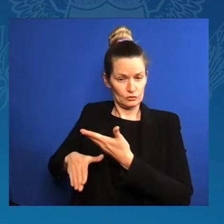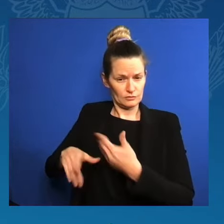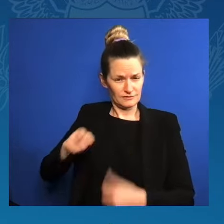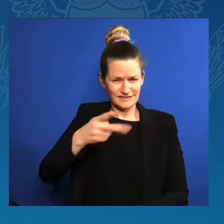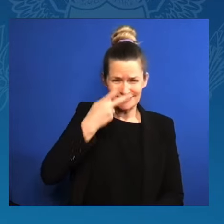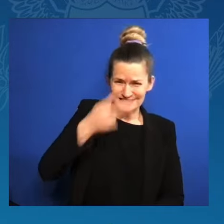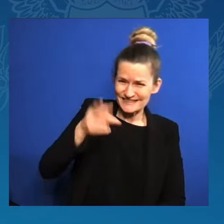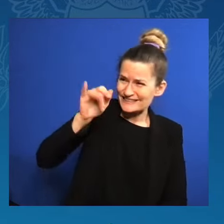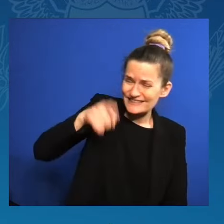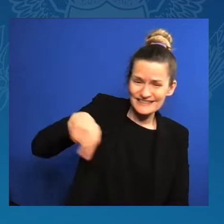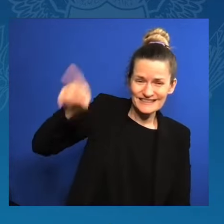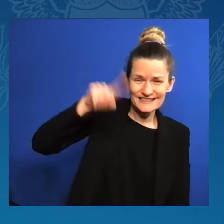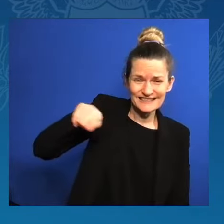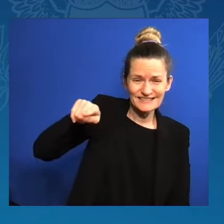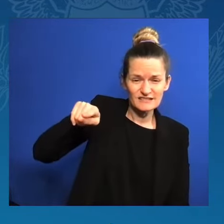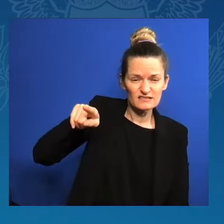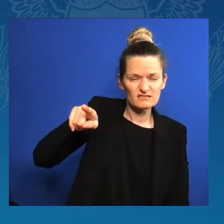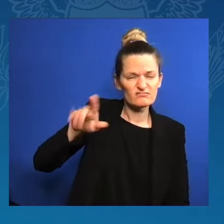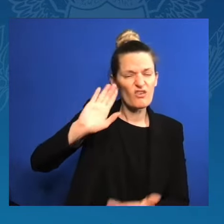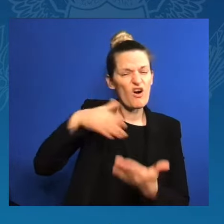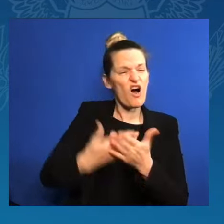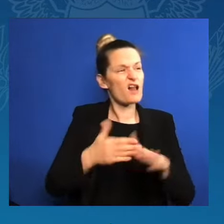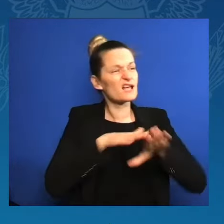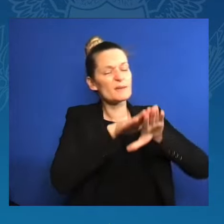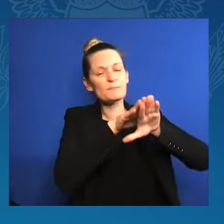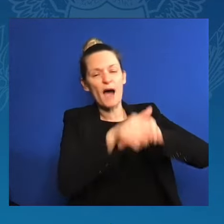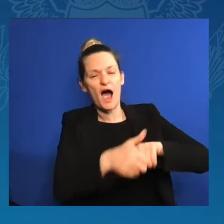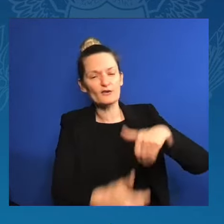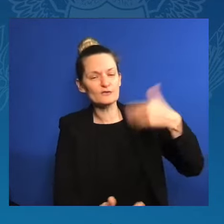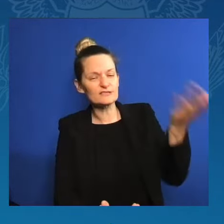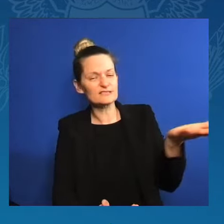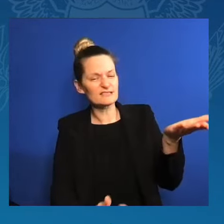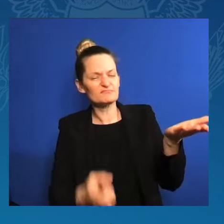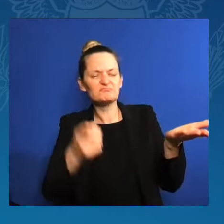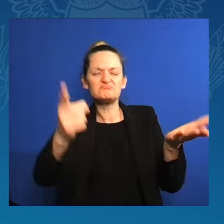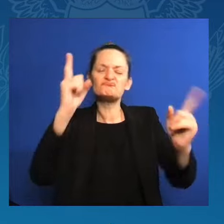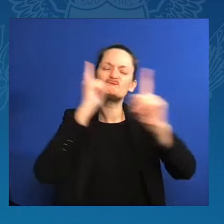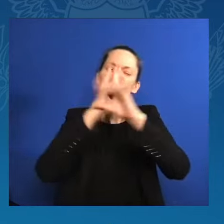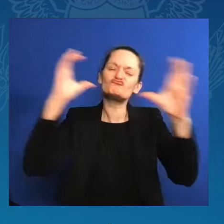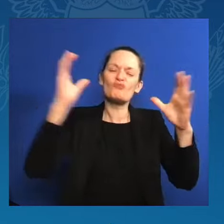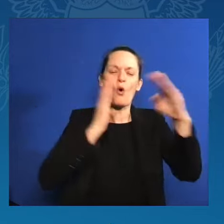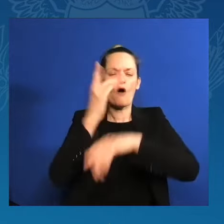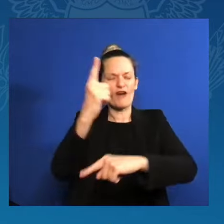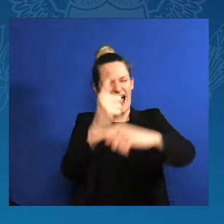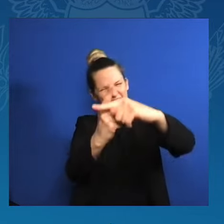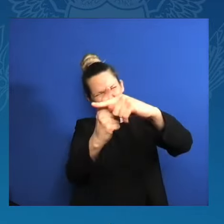Just consider: Over half of the counties in Georgia, Oklahoma, and Texas have no OBGYN.